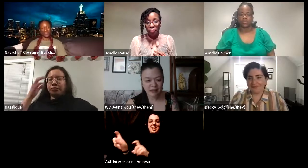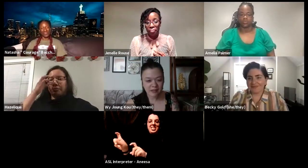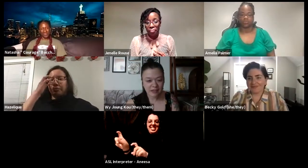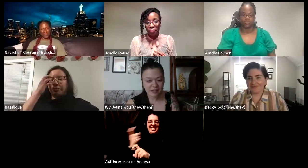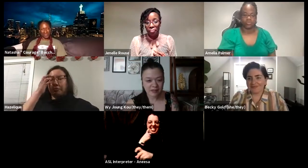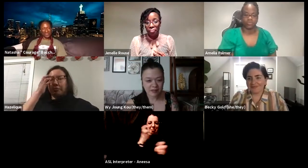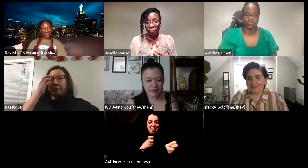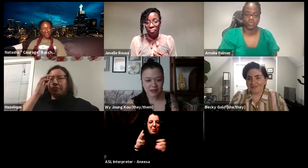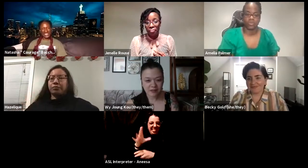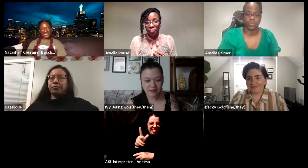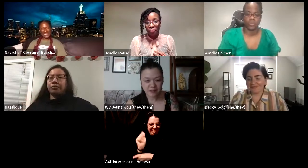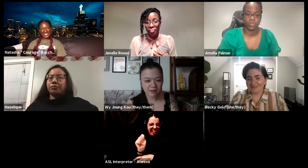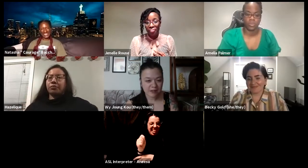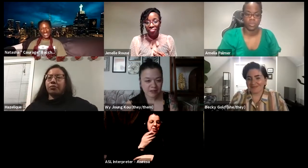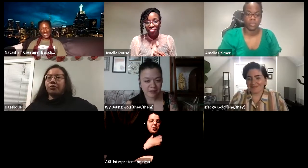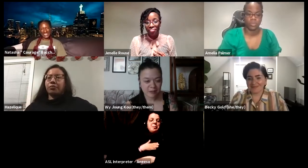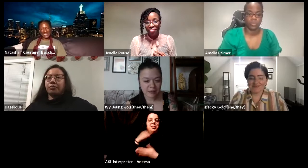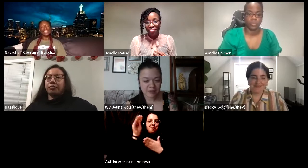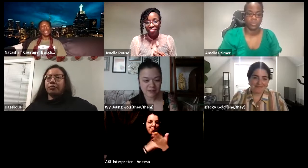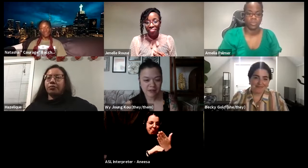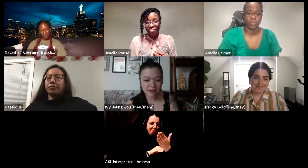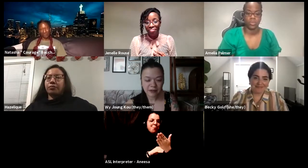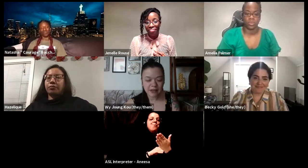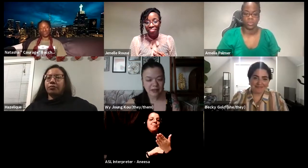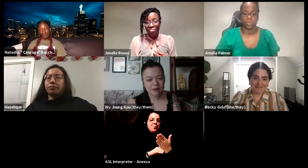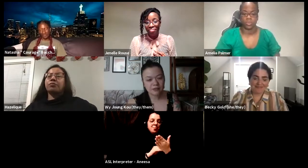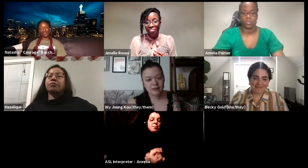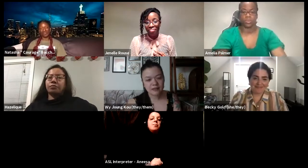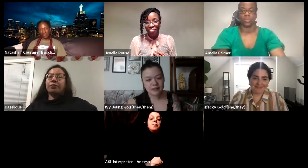the chat so if you could take a couple of minutes to fill it out, it'll also be sent